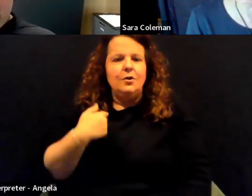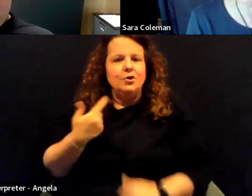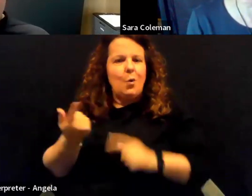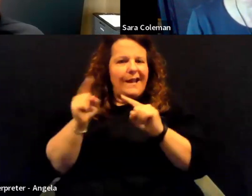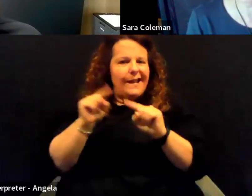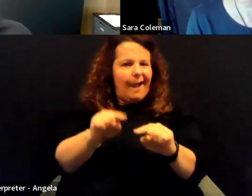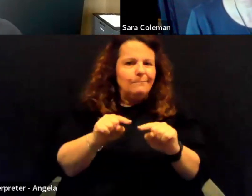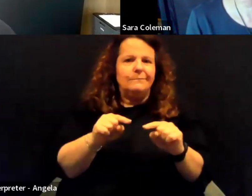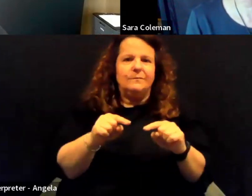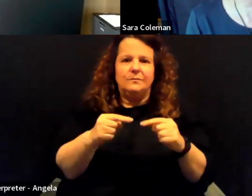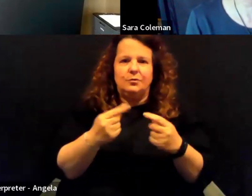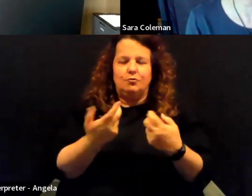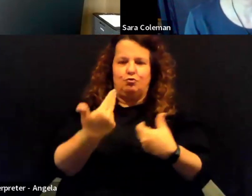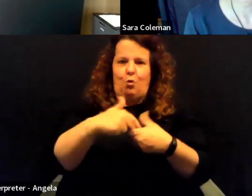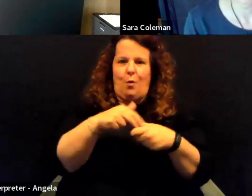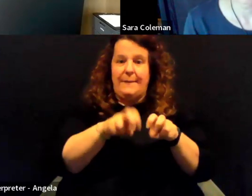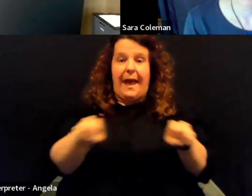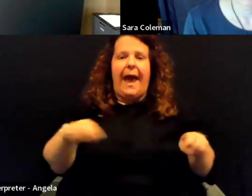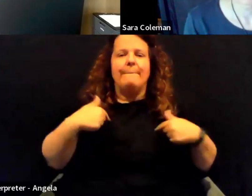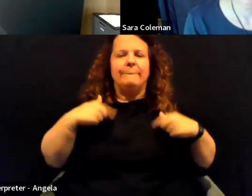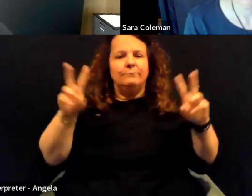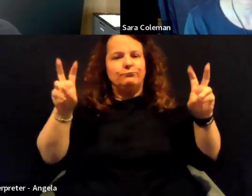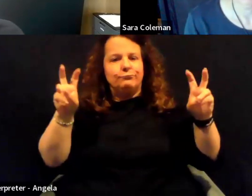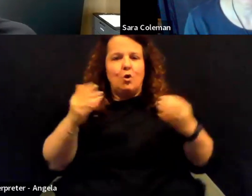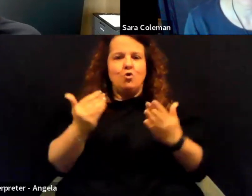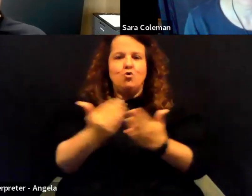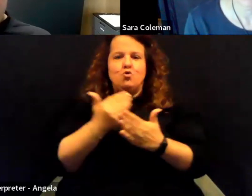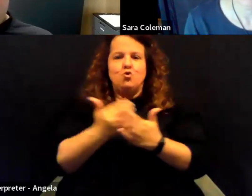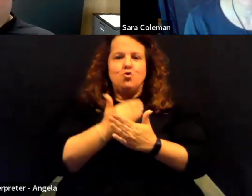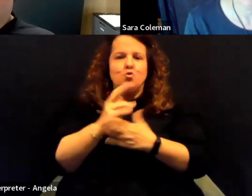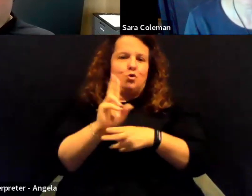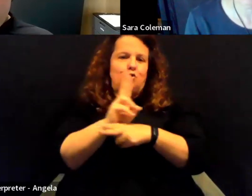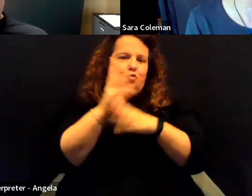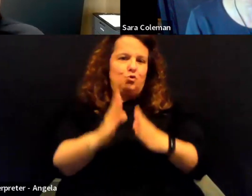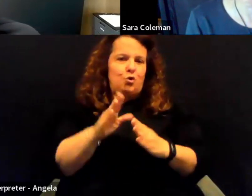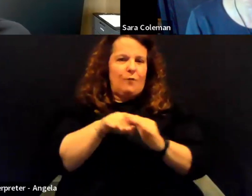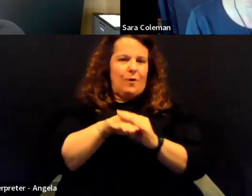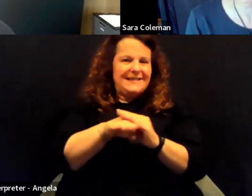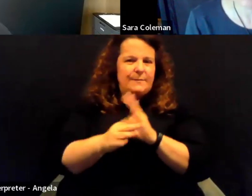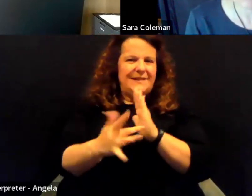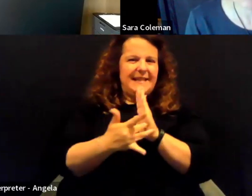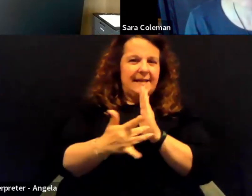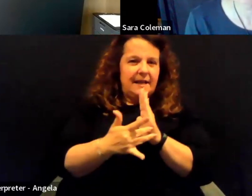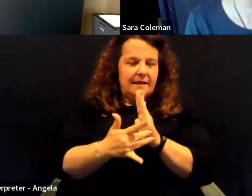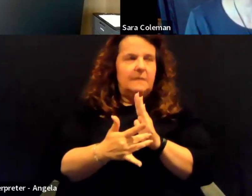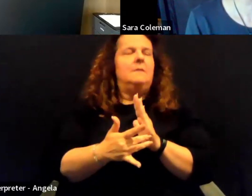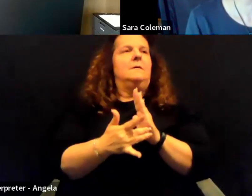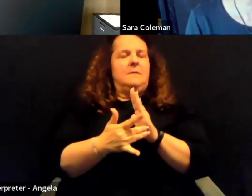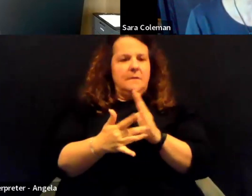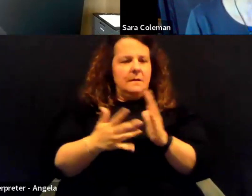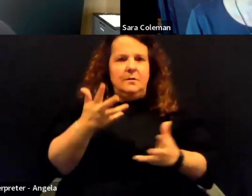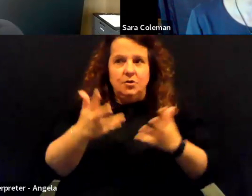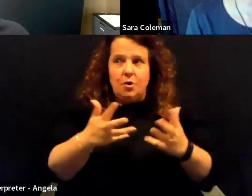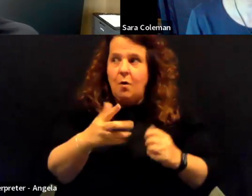much as a new user of accessible technology And I think that gives me an insight for others who